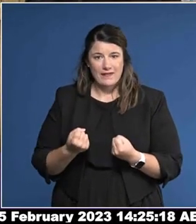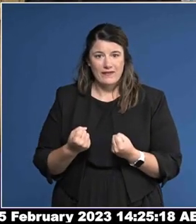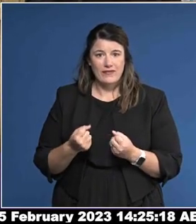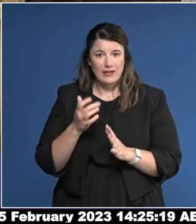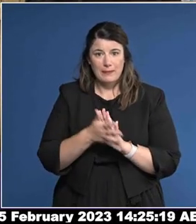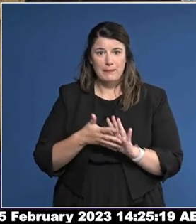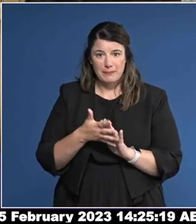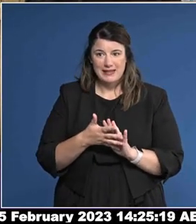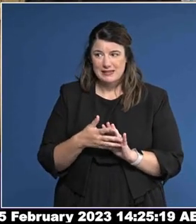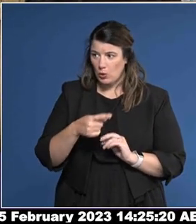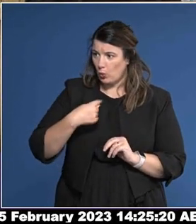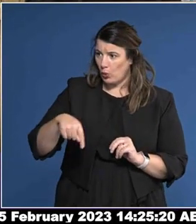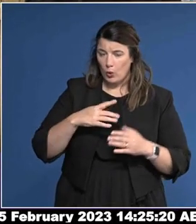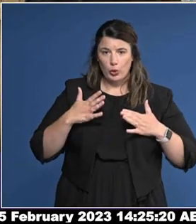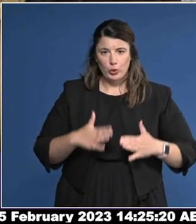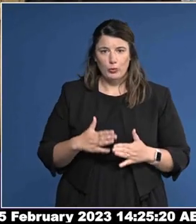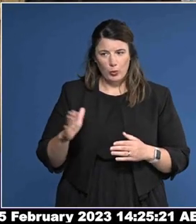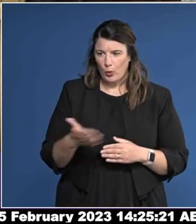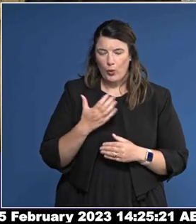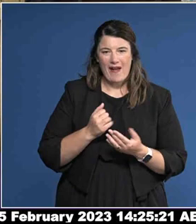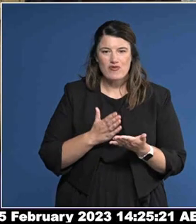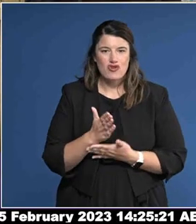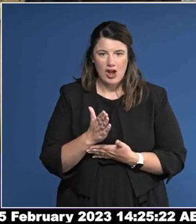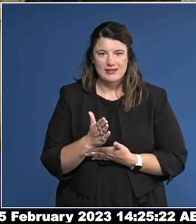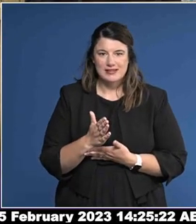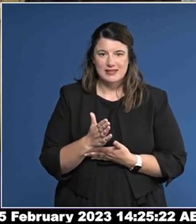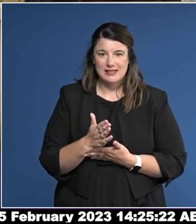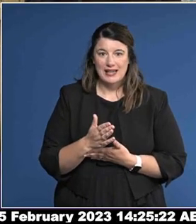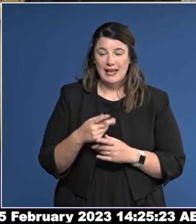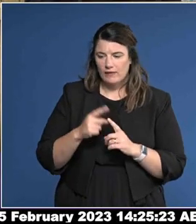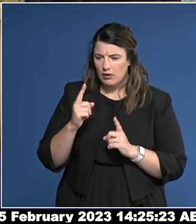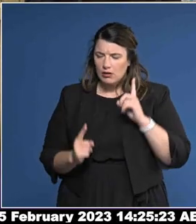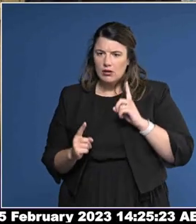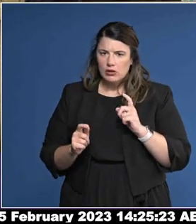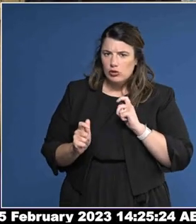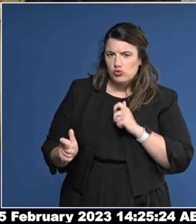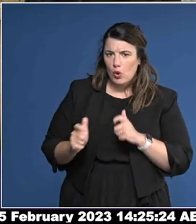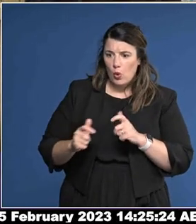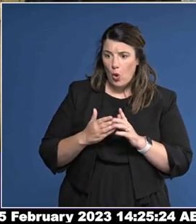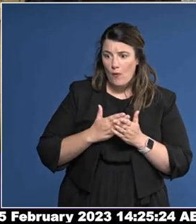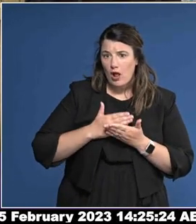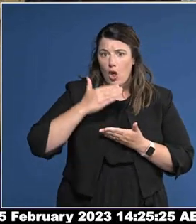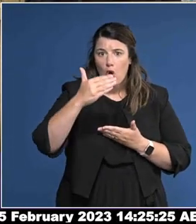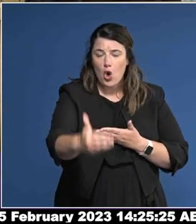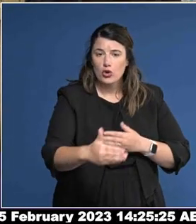And it's those areas that are much - as much as an insidious issue of violence, abuse,